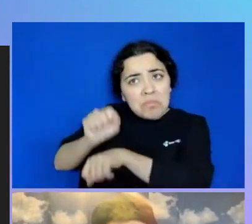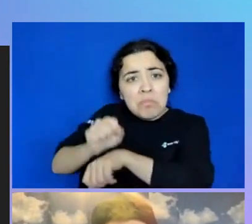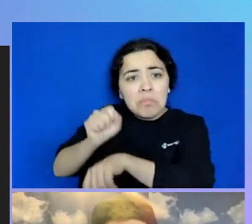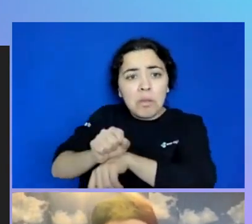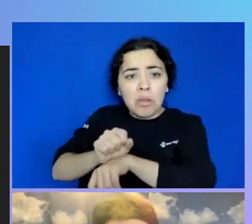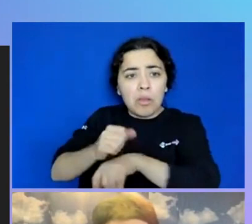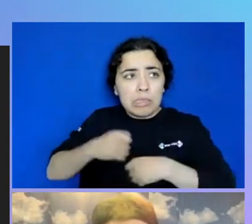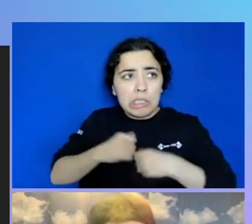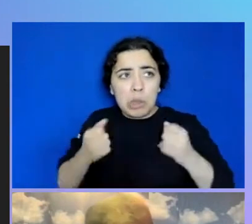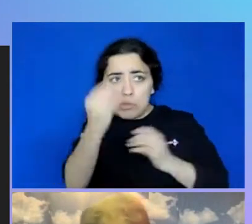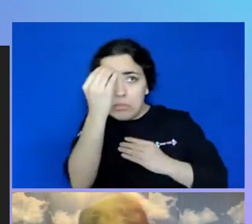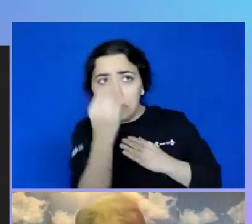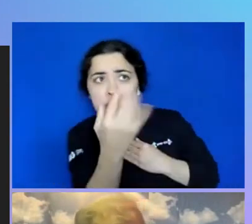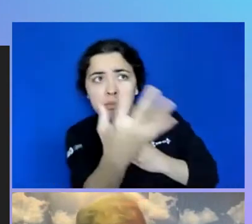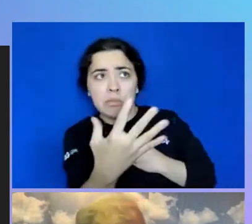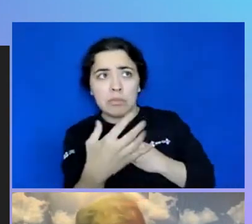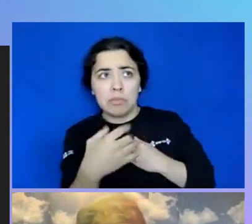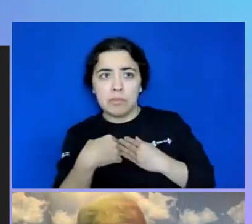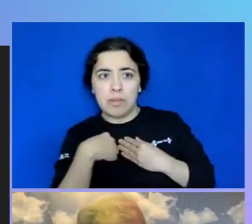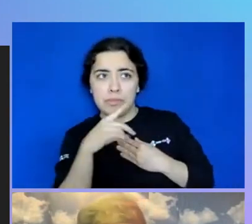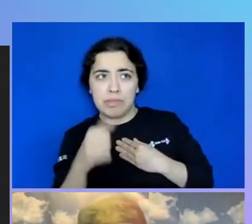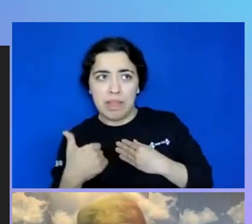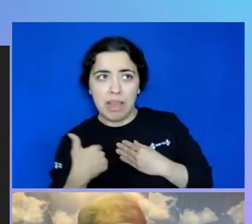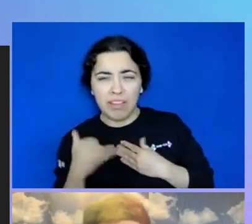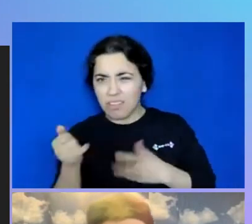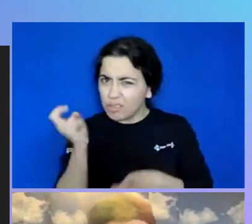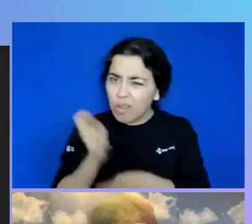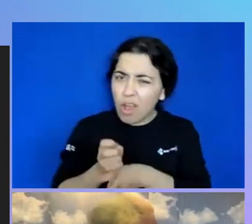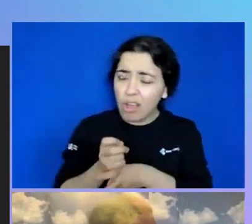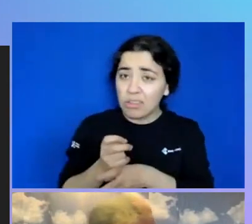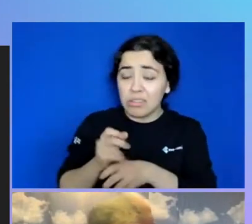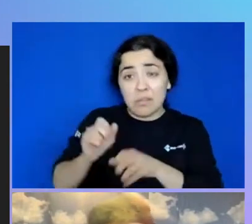people with less apparent disabilities like low vision,